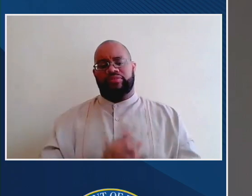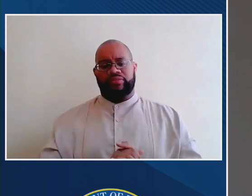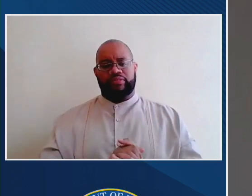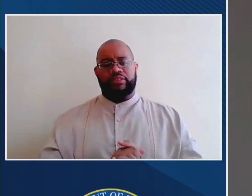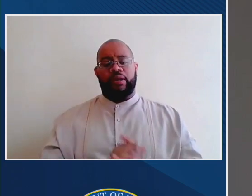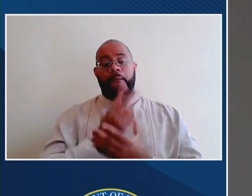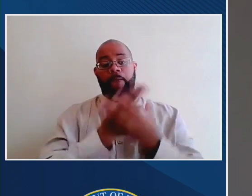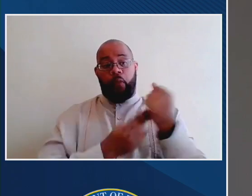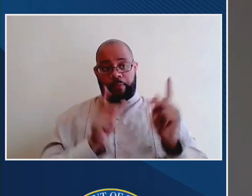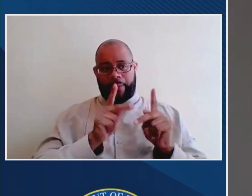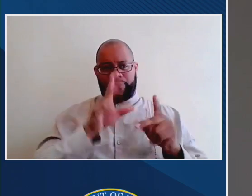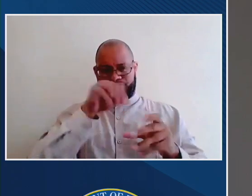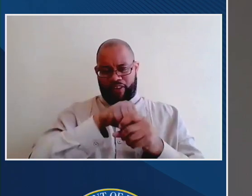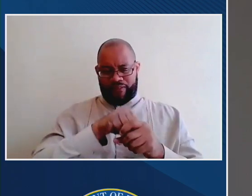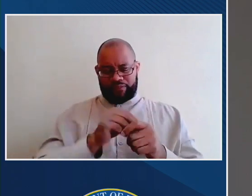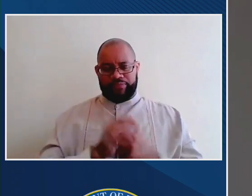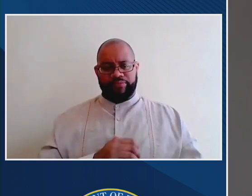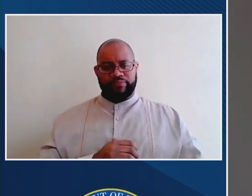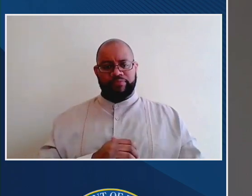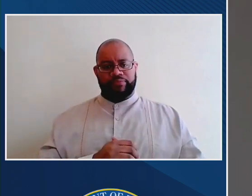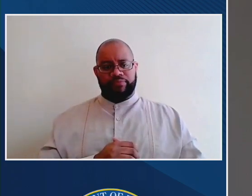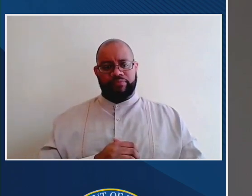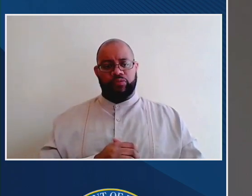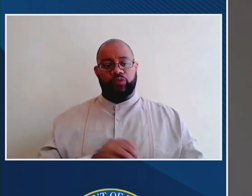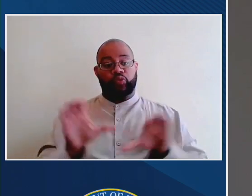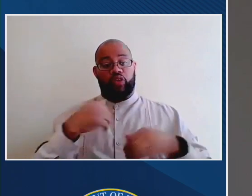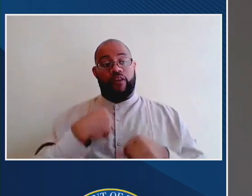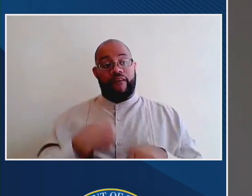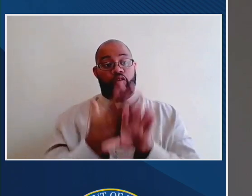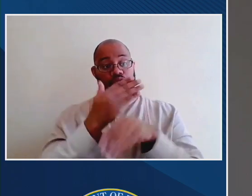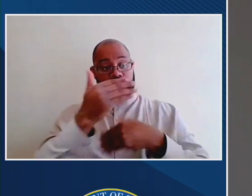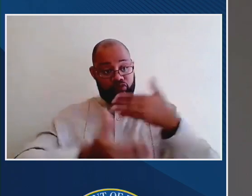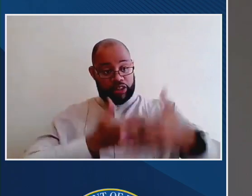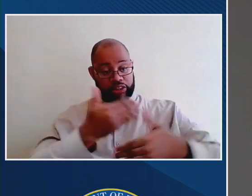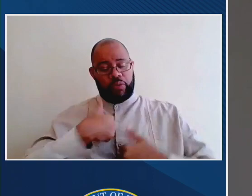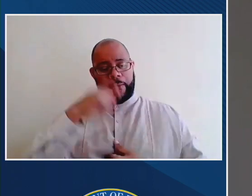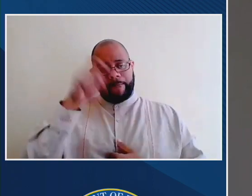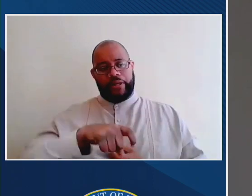table. To carry out our virtual process, we must note several important